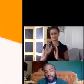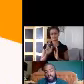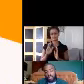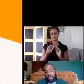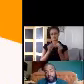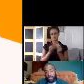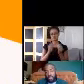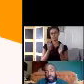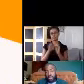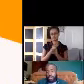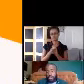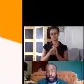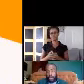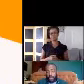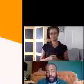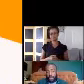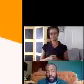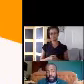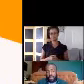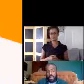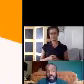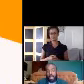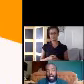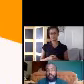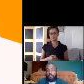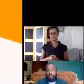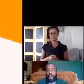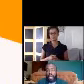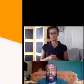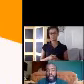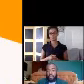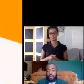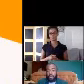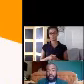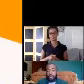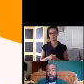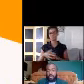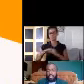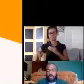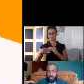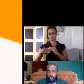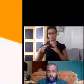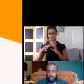diversity, inclusion and equity. And I think what's important when we talk